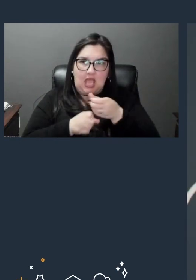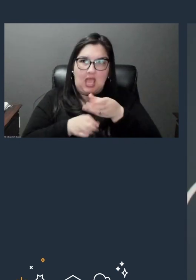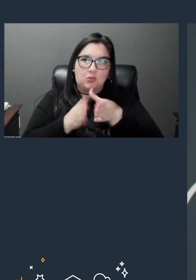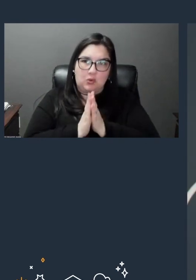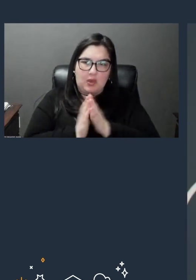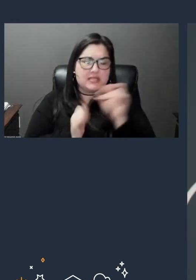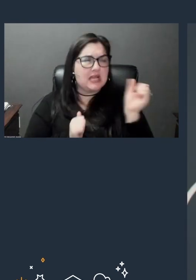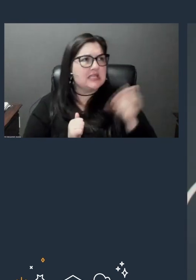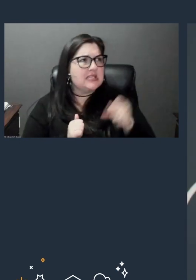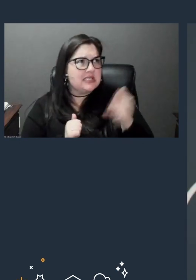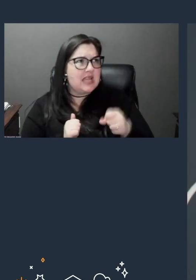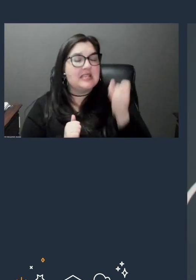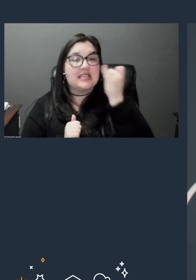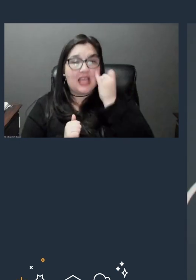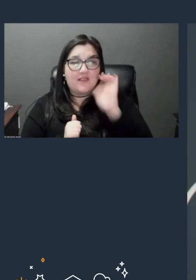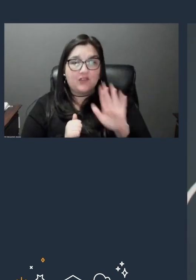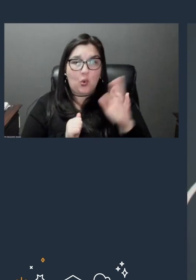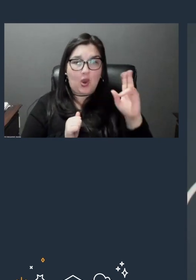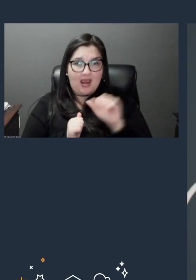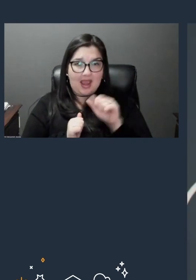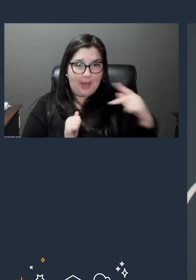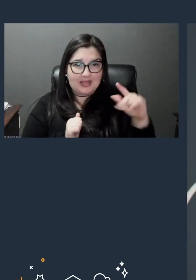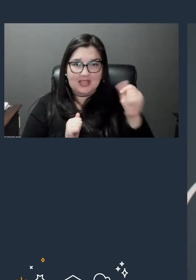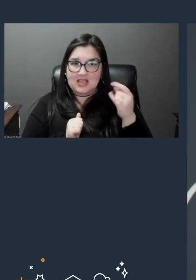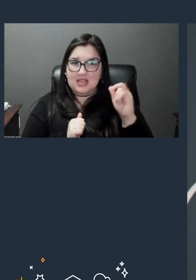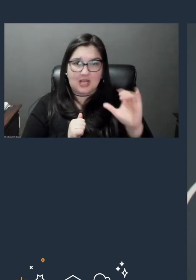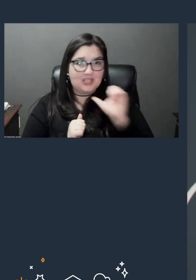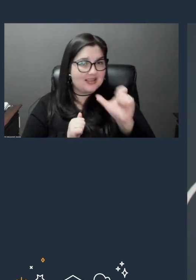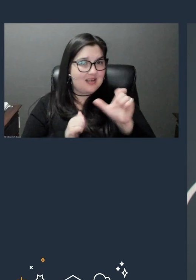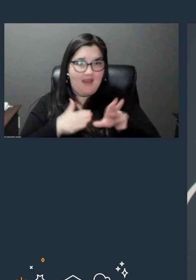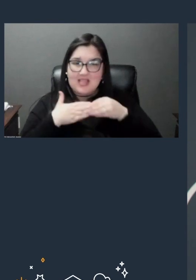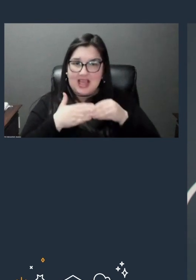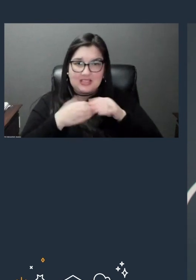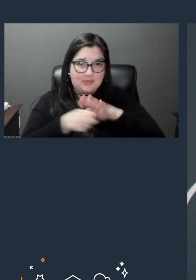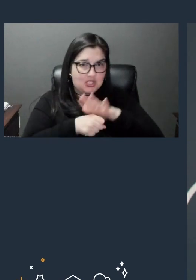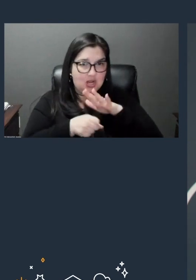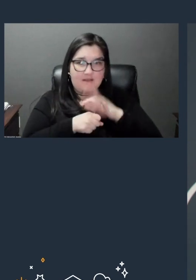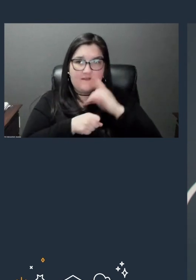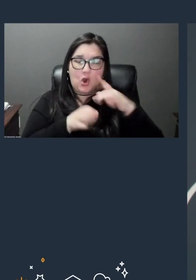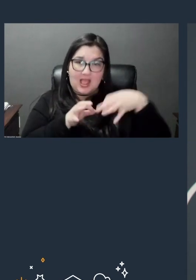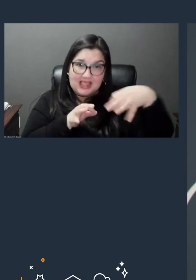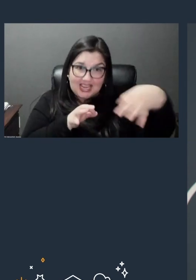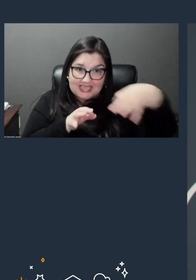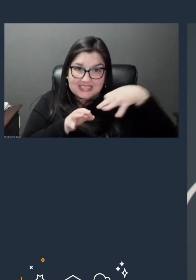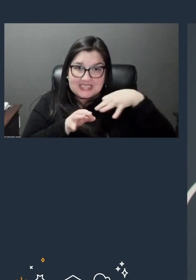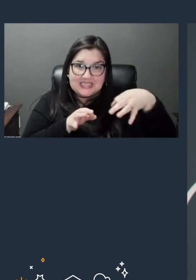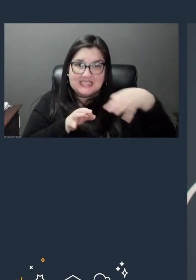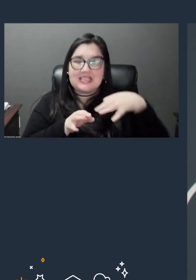Logic is not flexible enough to accommodate that latency. Or if it's very sensitive to that latency